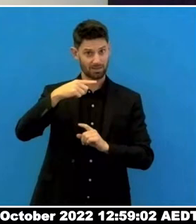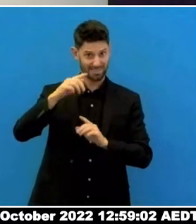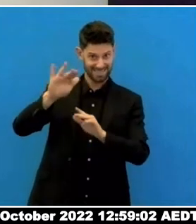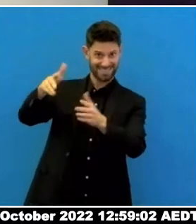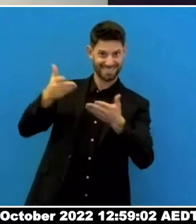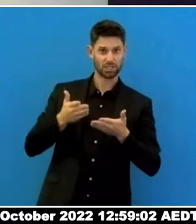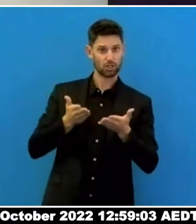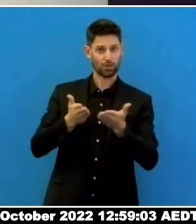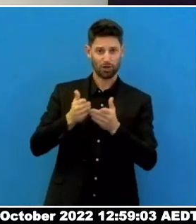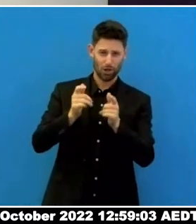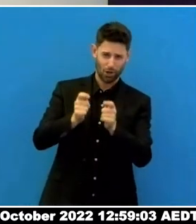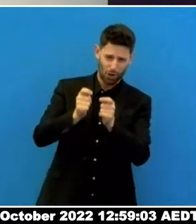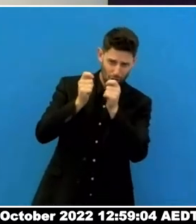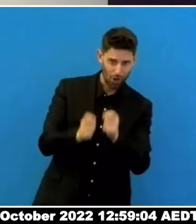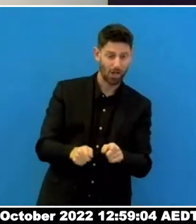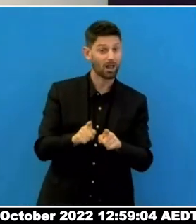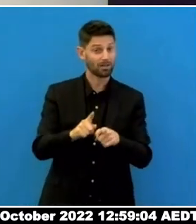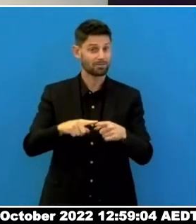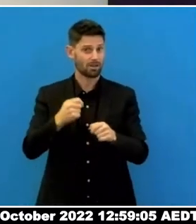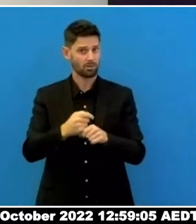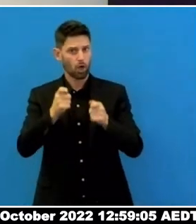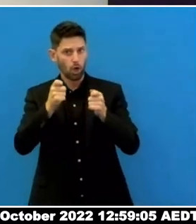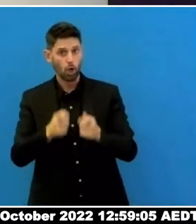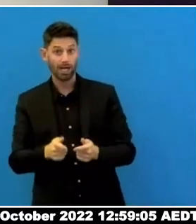So, early intervention is much more cost effective.